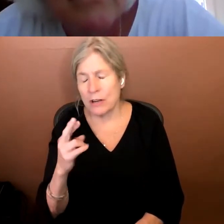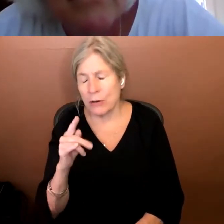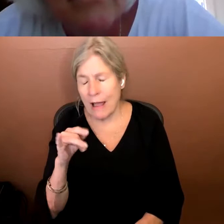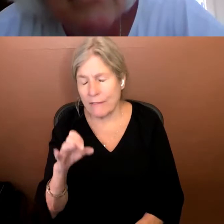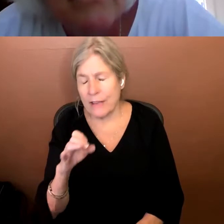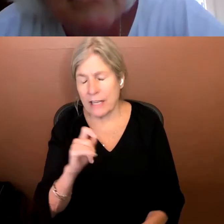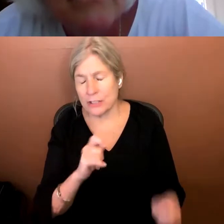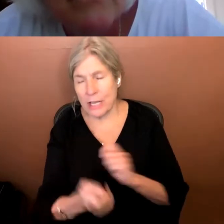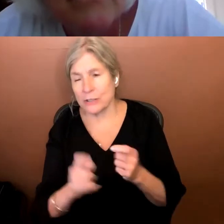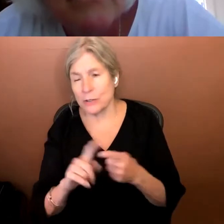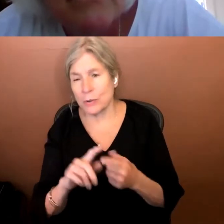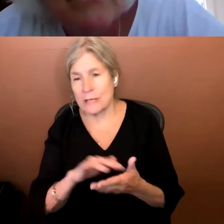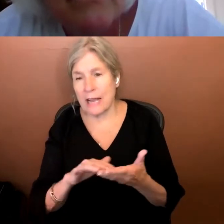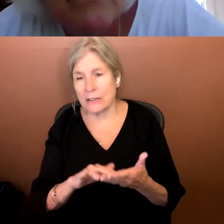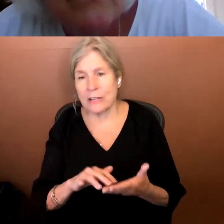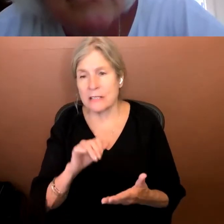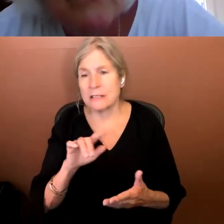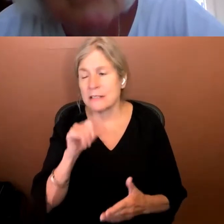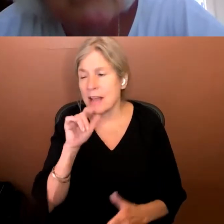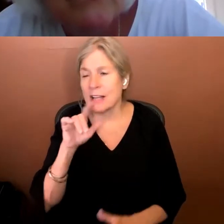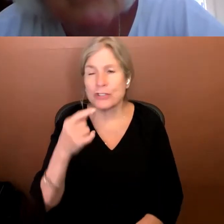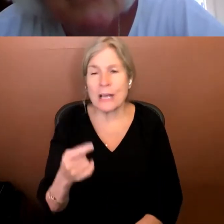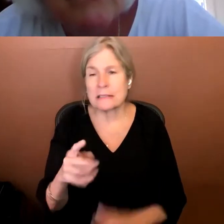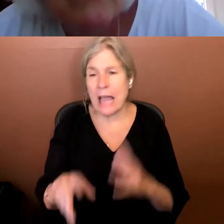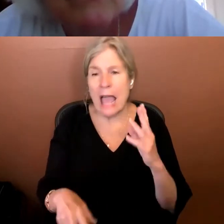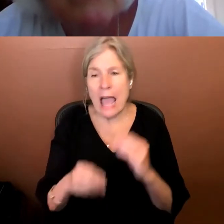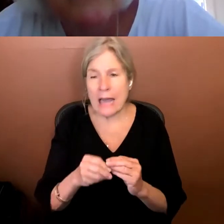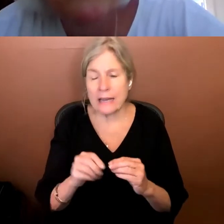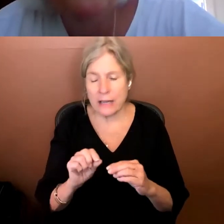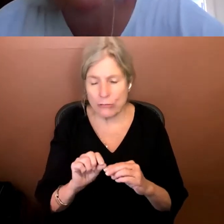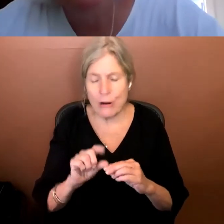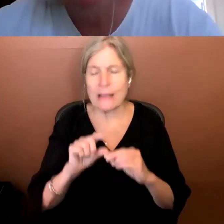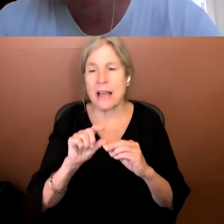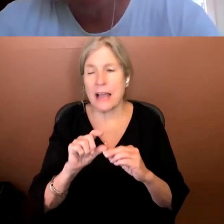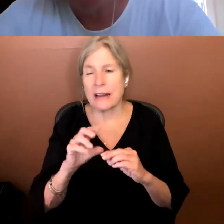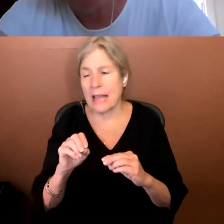is not simply a matter of adding raised lines and textures to the image.